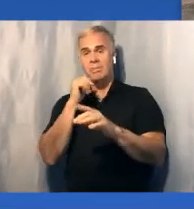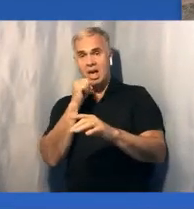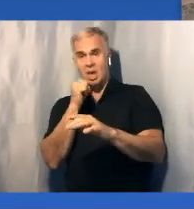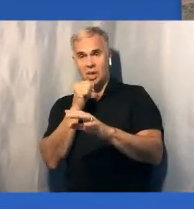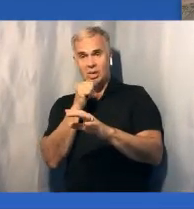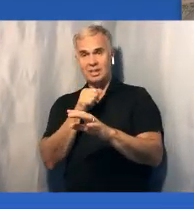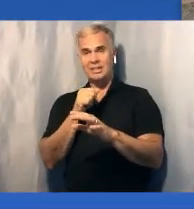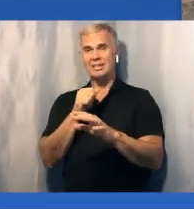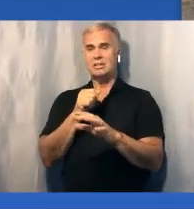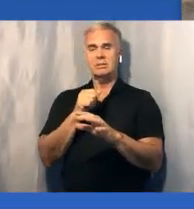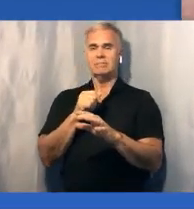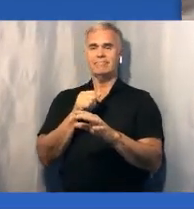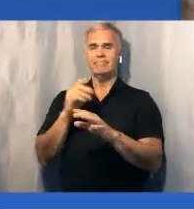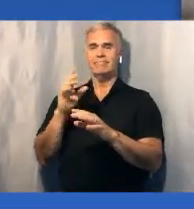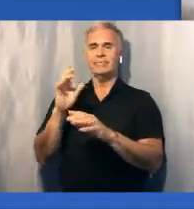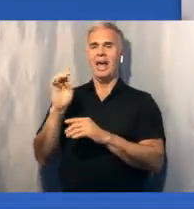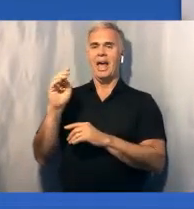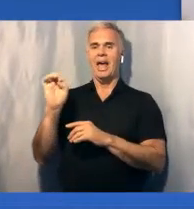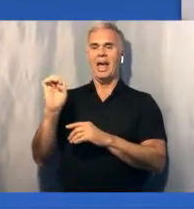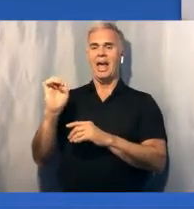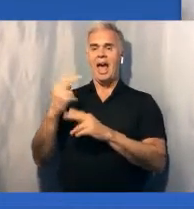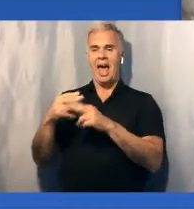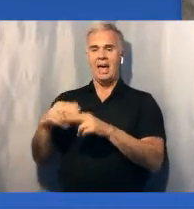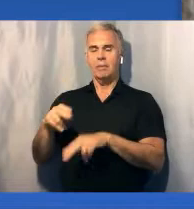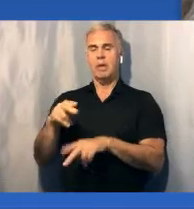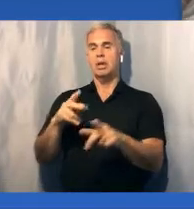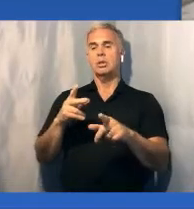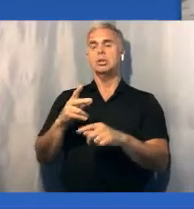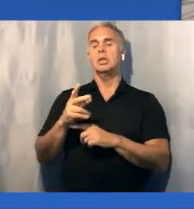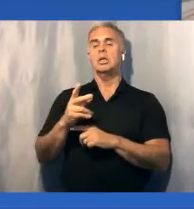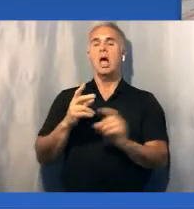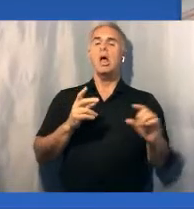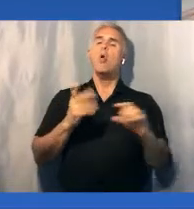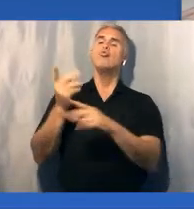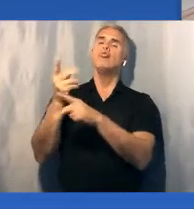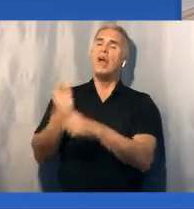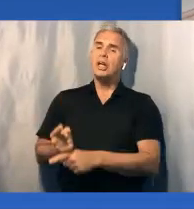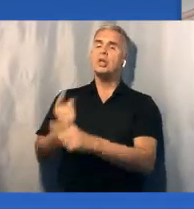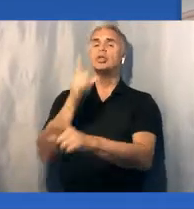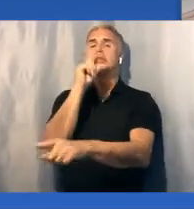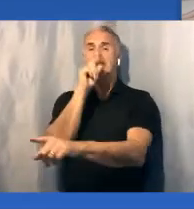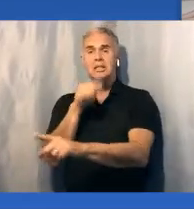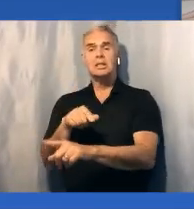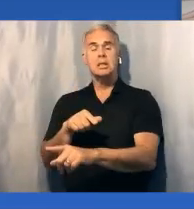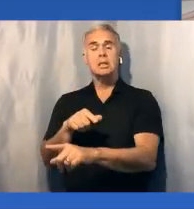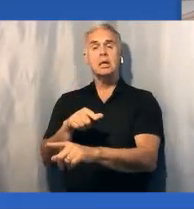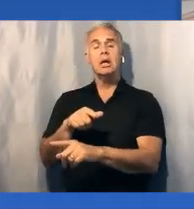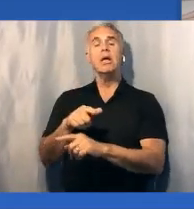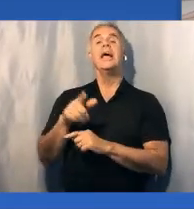A hens egg (right here) is much smaller. It is usually about